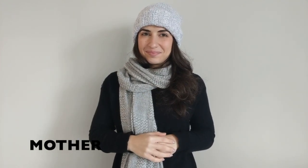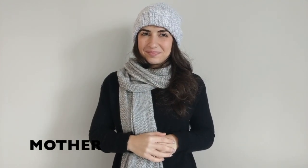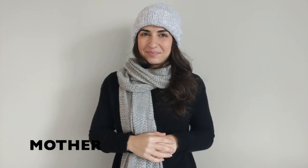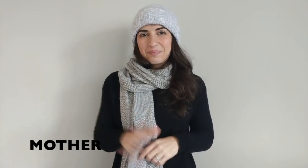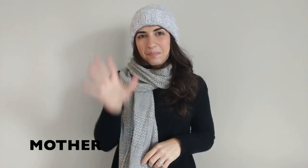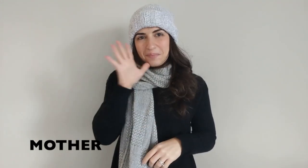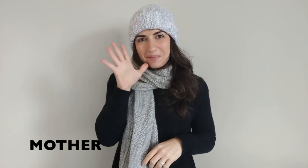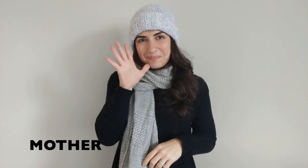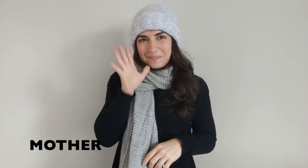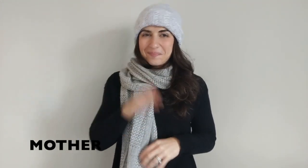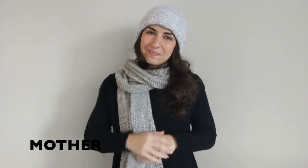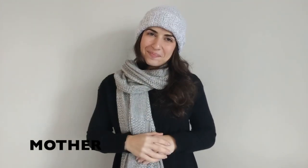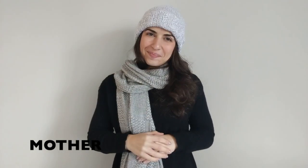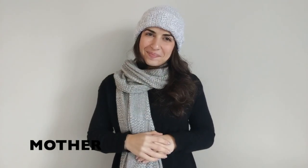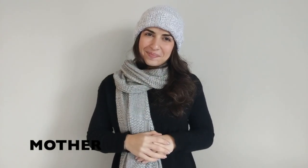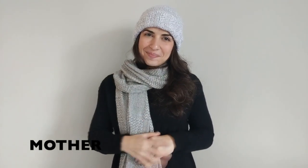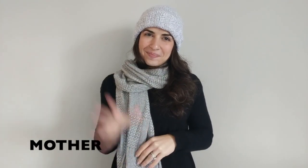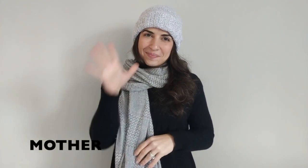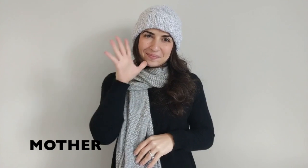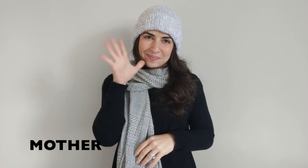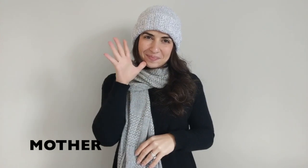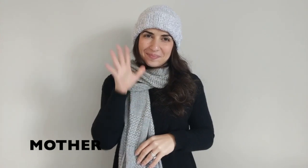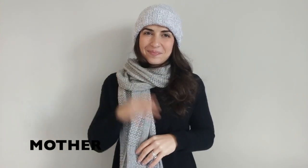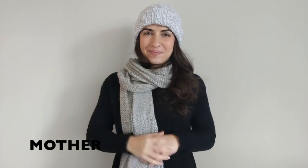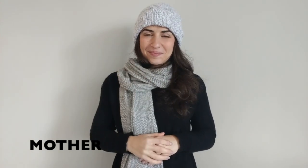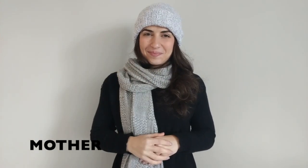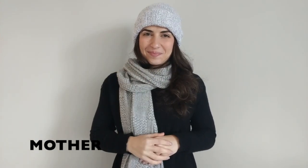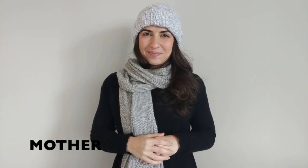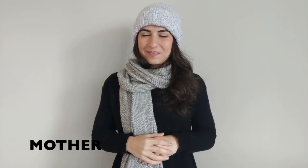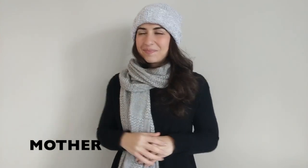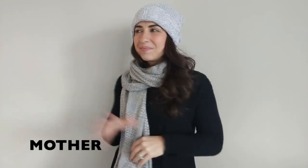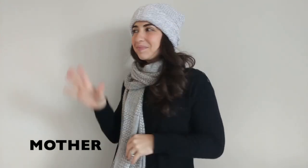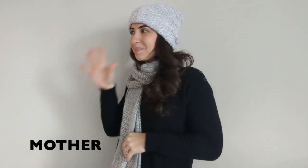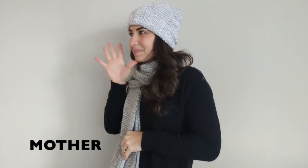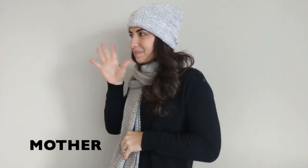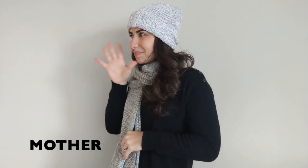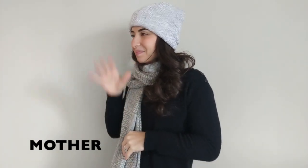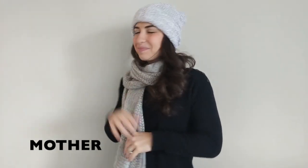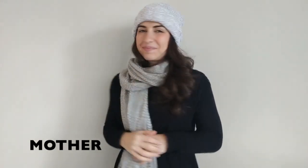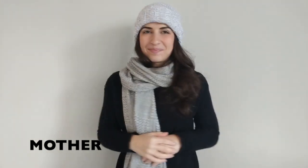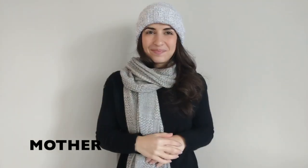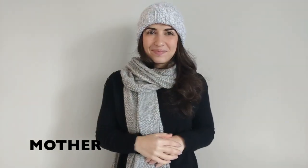MOTHER, or MOM MOM